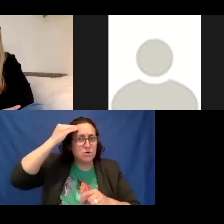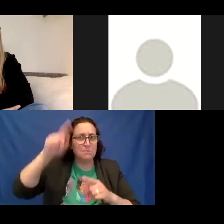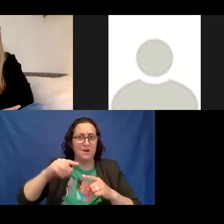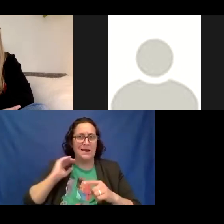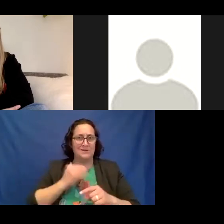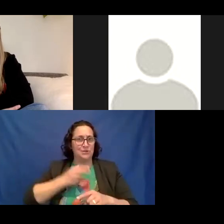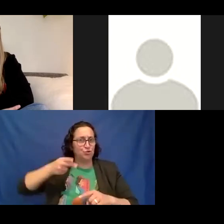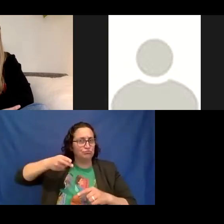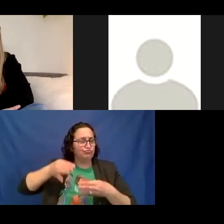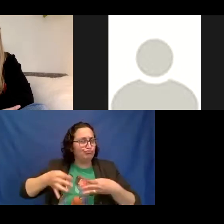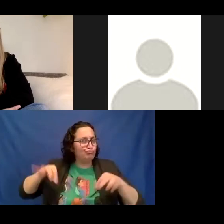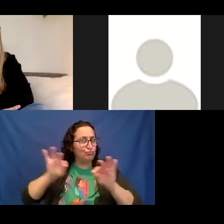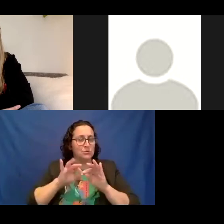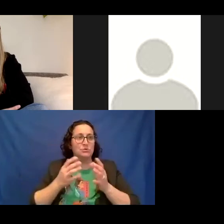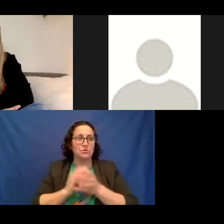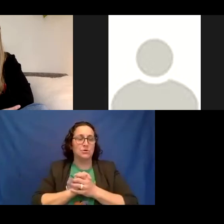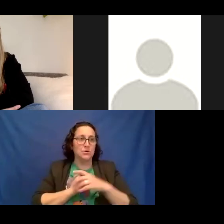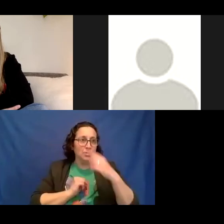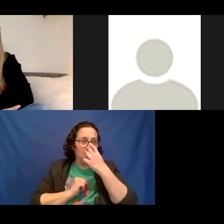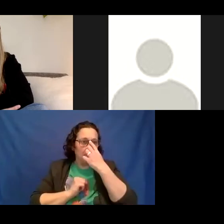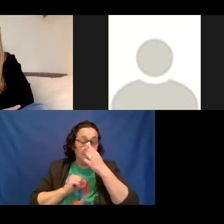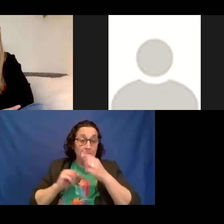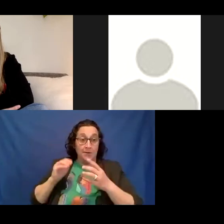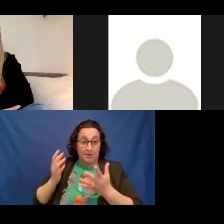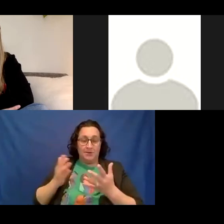but at the same time, it's good for the Deaf community to